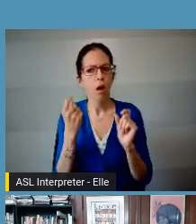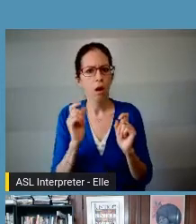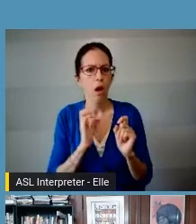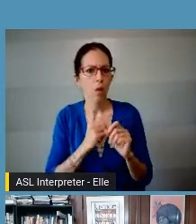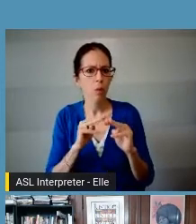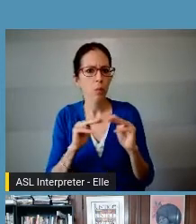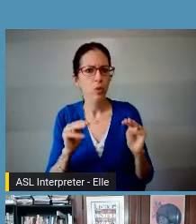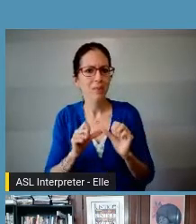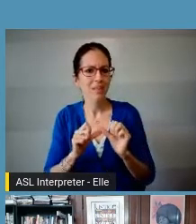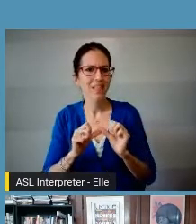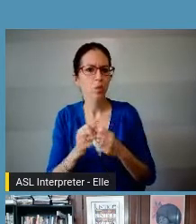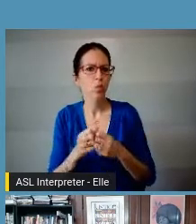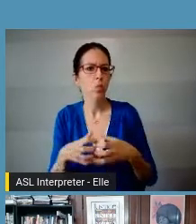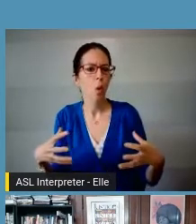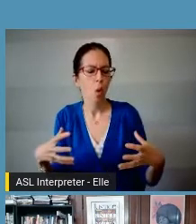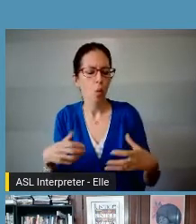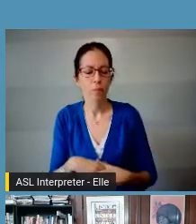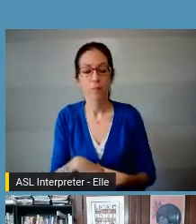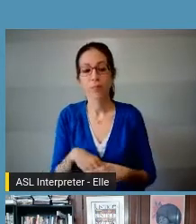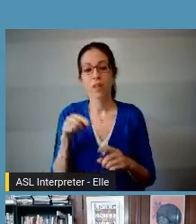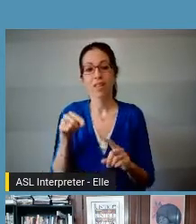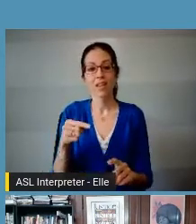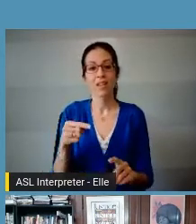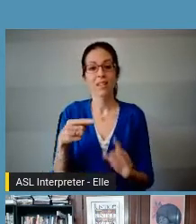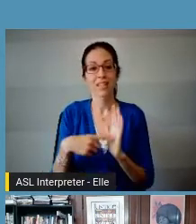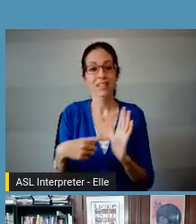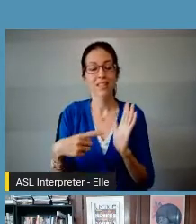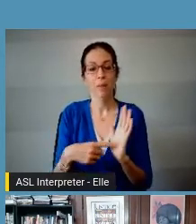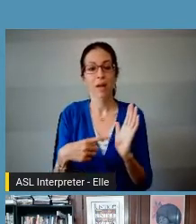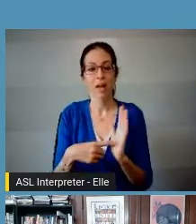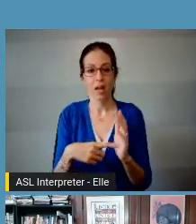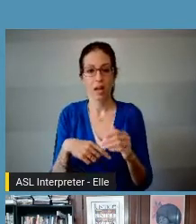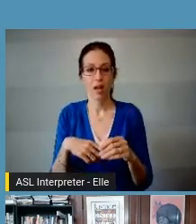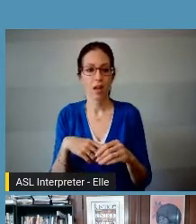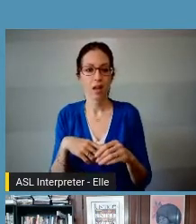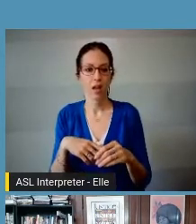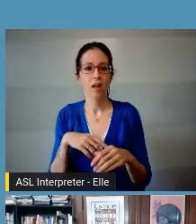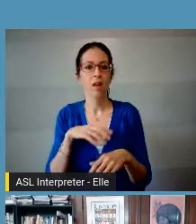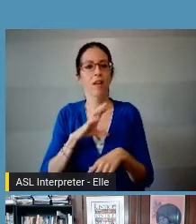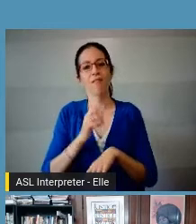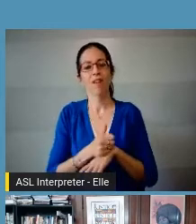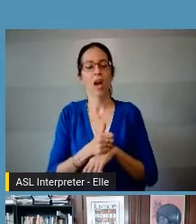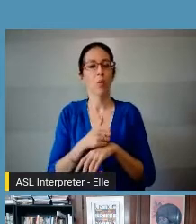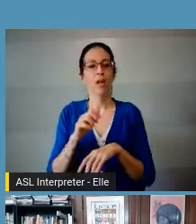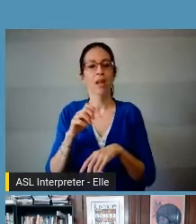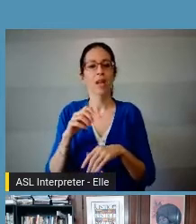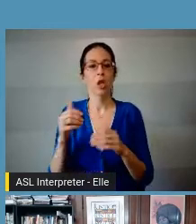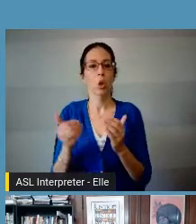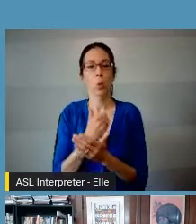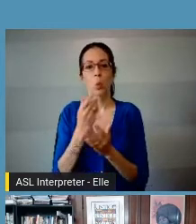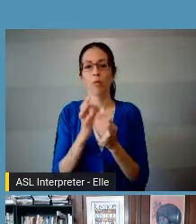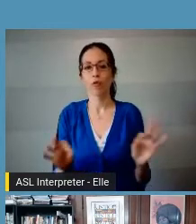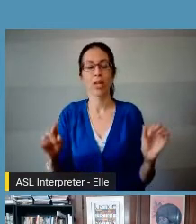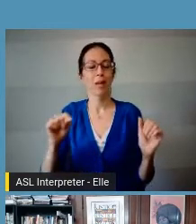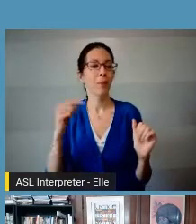This gallery of this exhibit founding the new free Black community as part of our telling